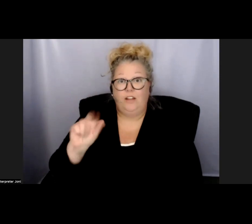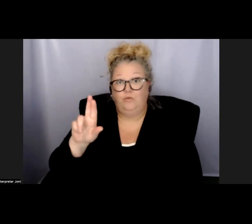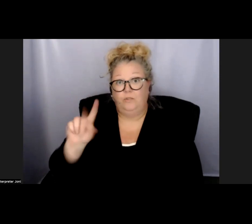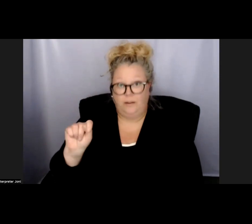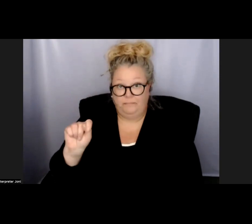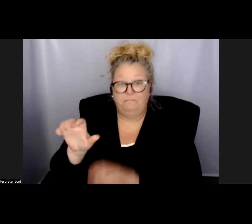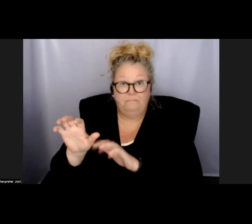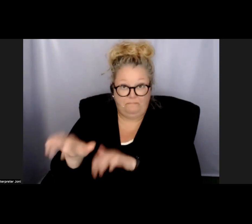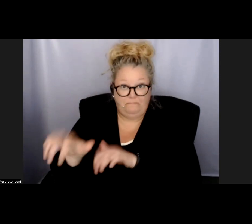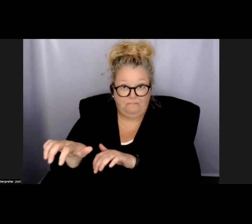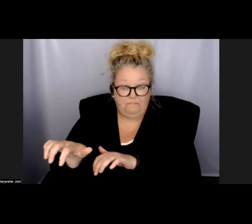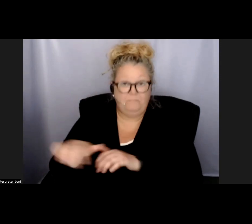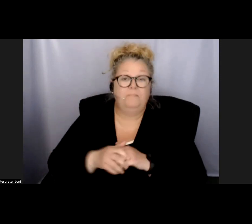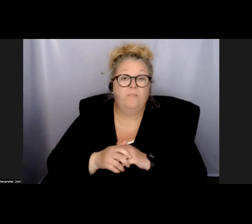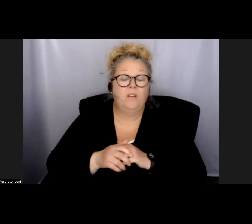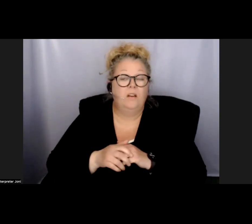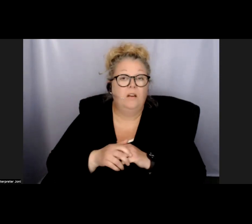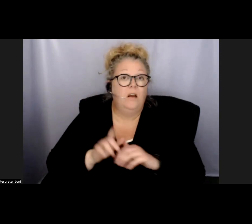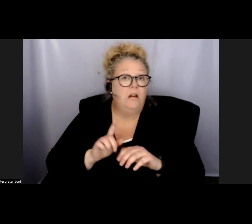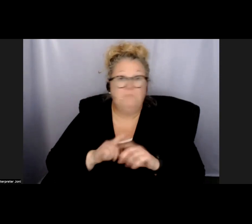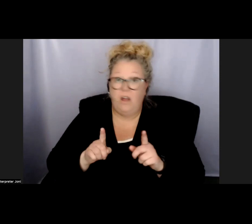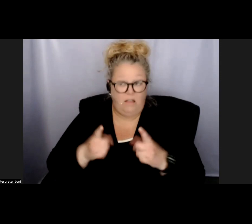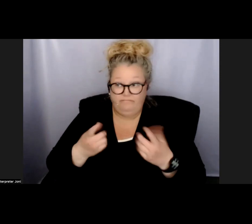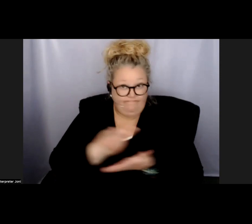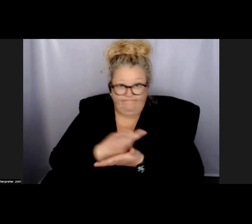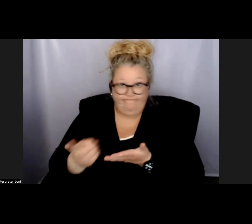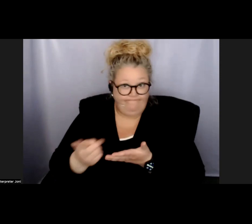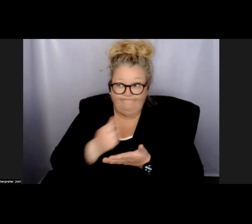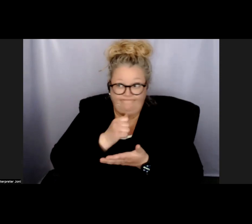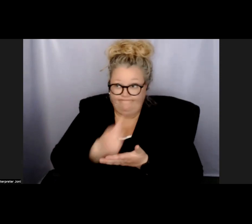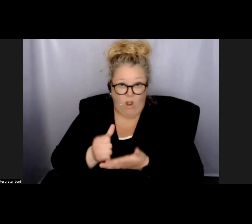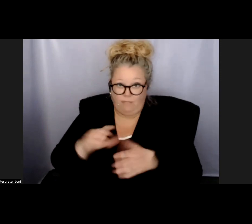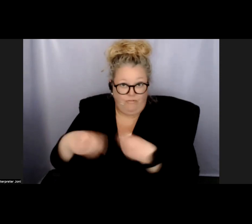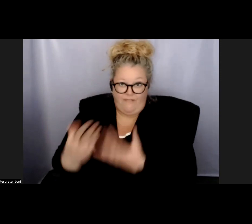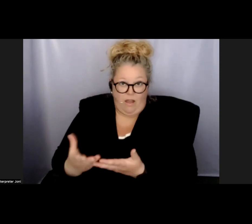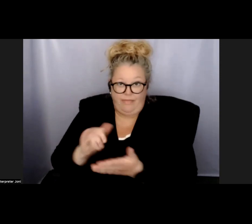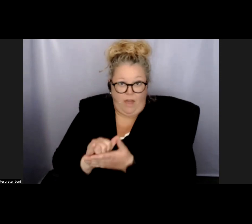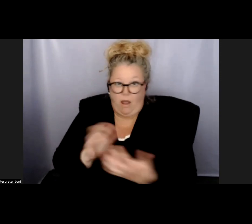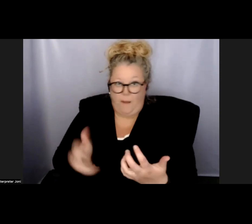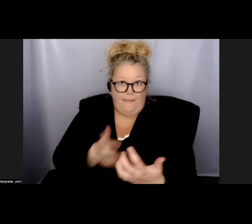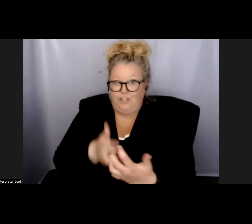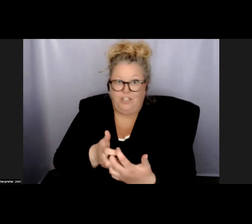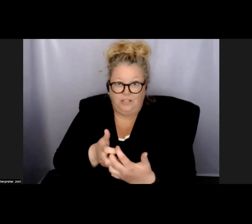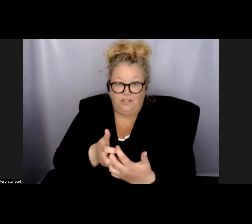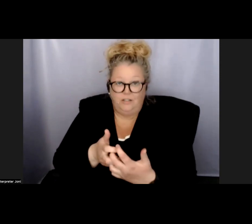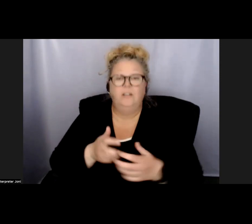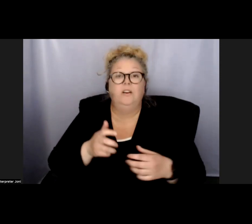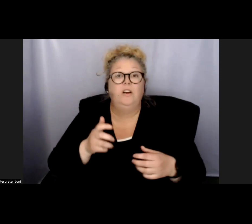captioning but did not receive the accommodation we're going to join this appointment after it's